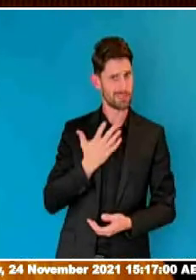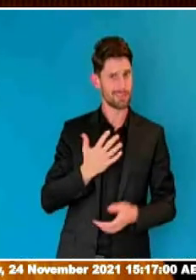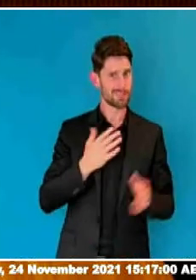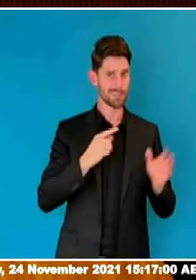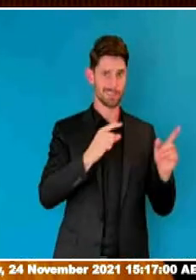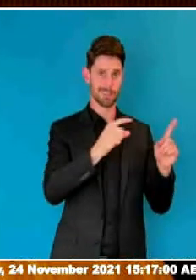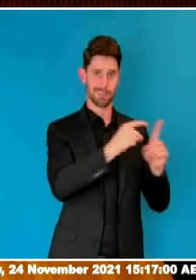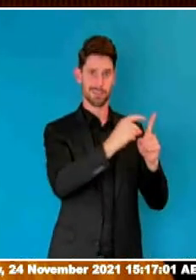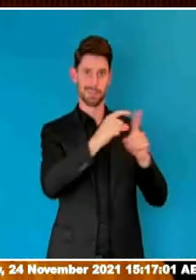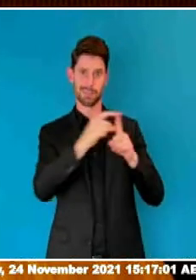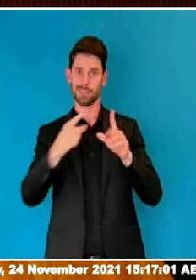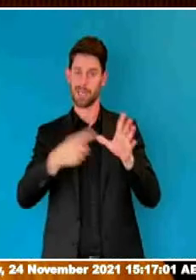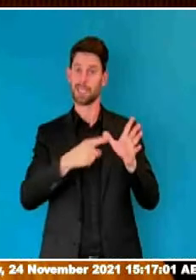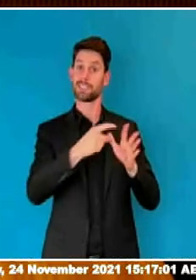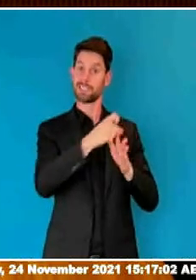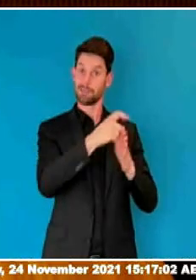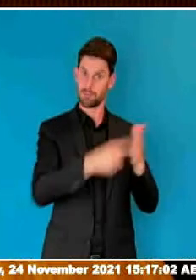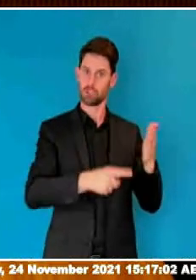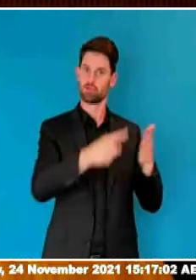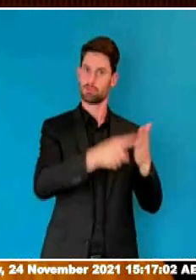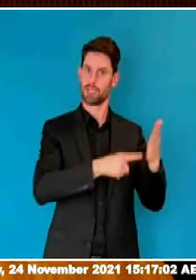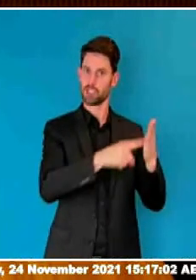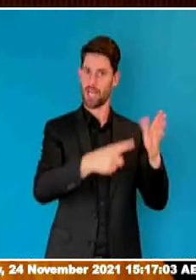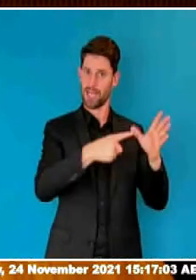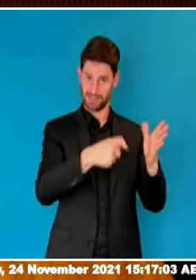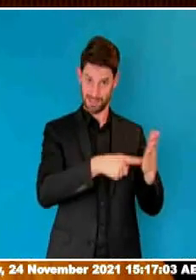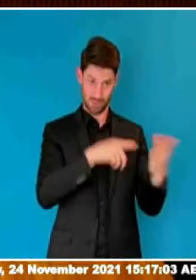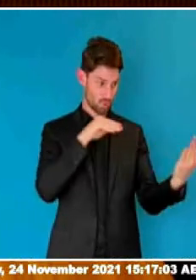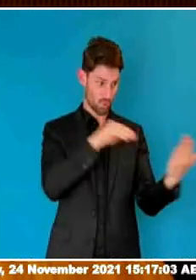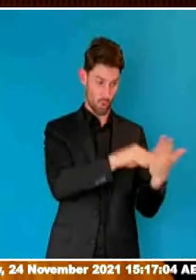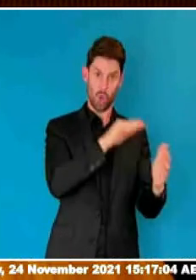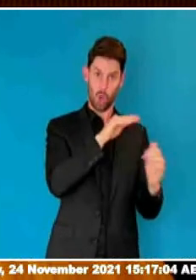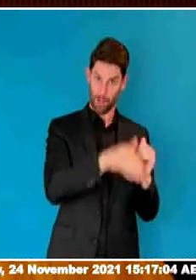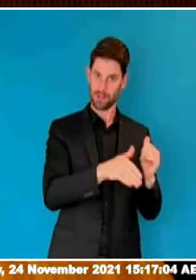Discrimination Act, which incorporate the concept of reasonable adjustments defined in